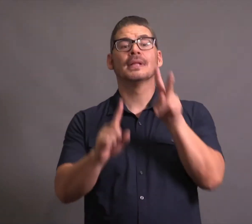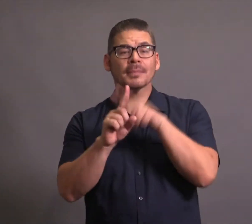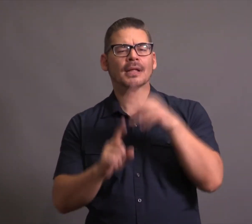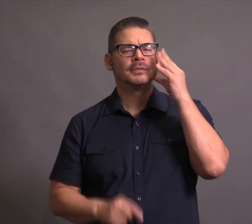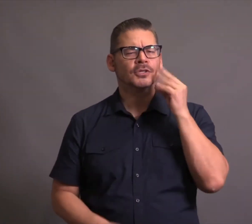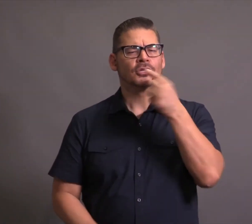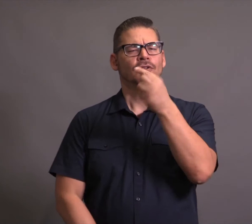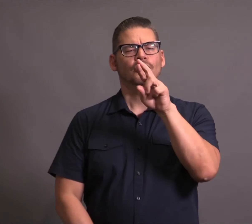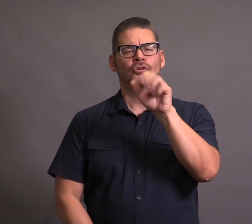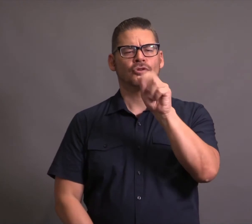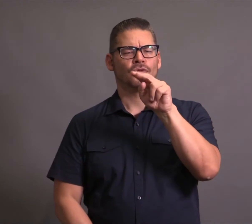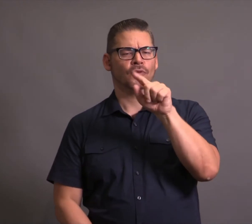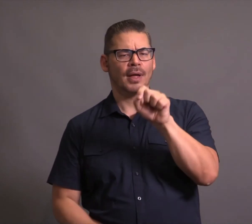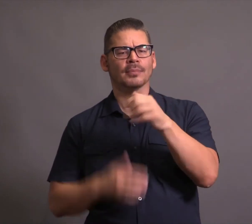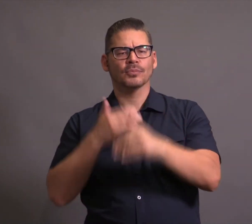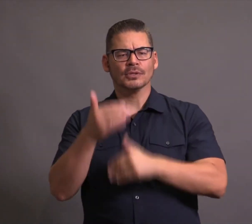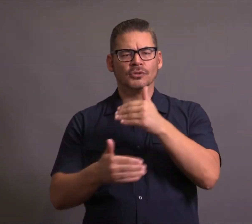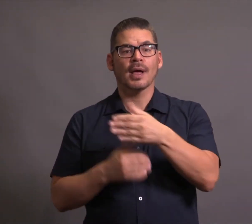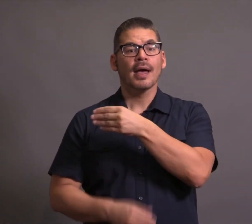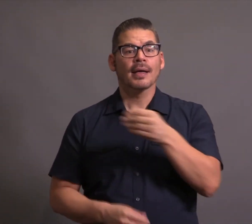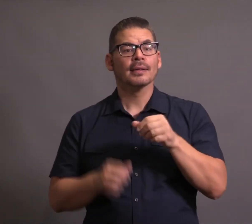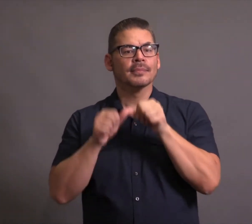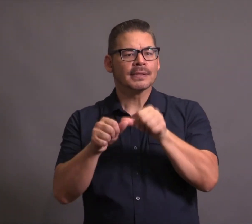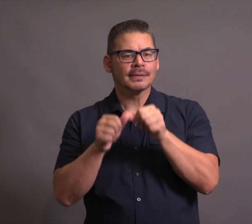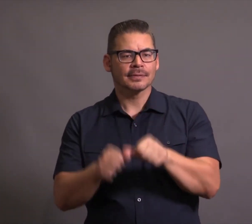Experience with grant application procedures and maintenance.